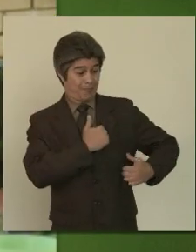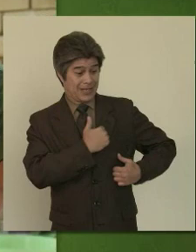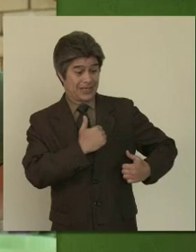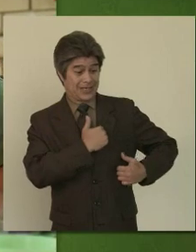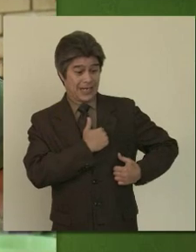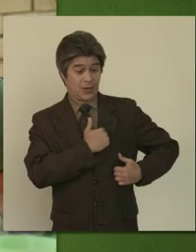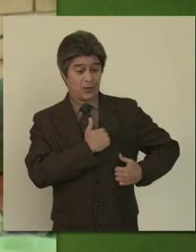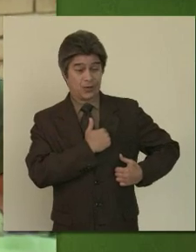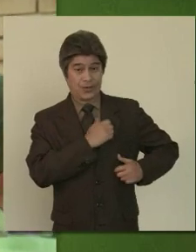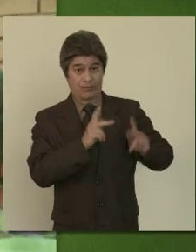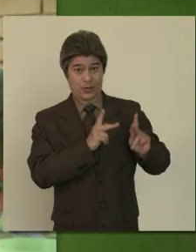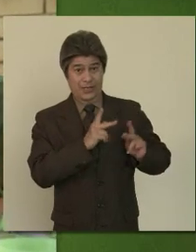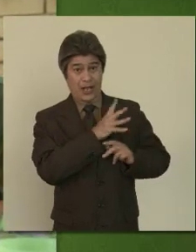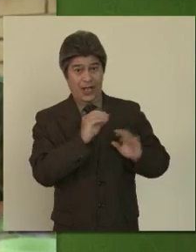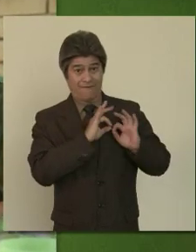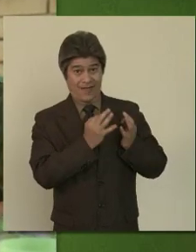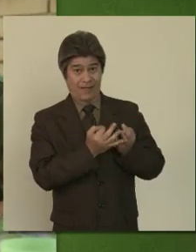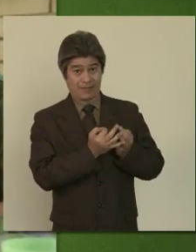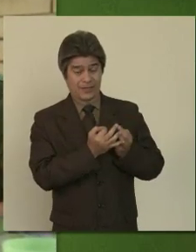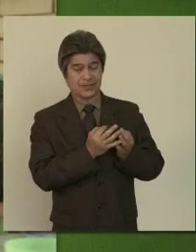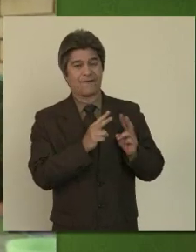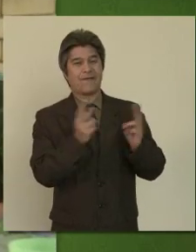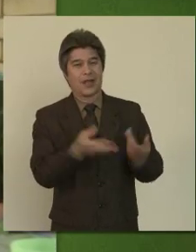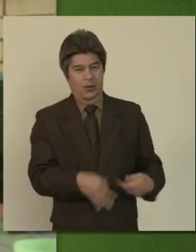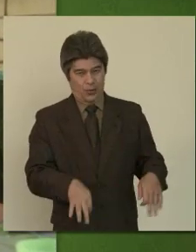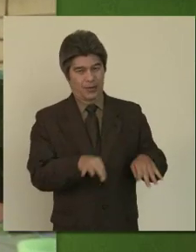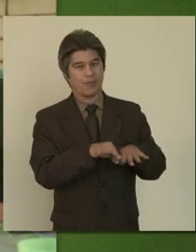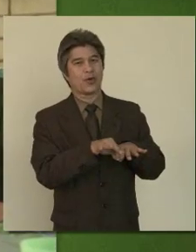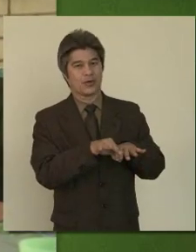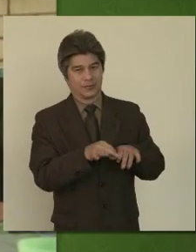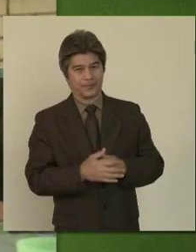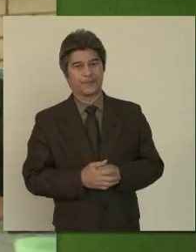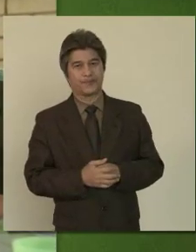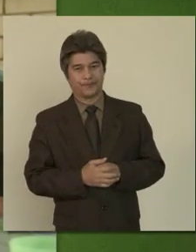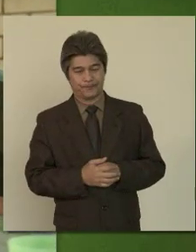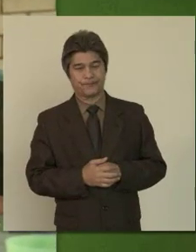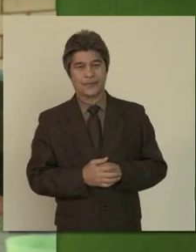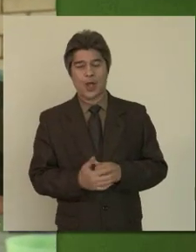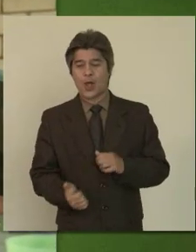for military personnel and their families it’s especially important.